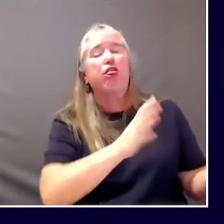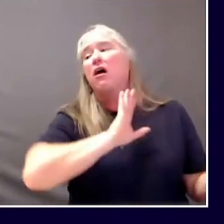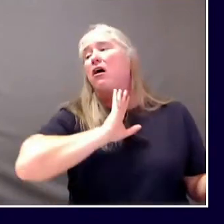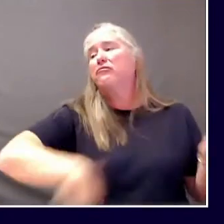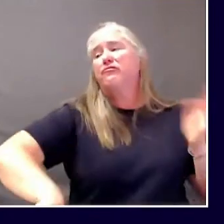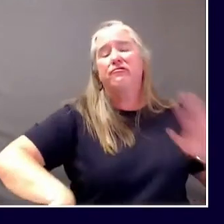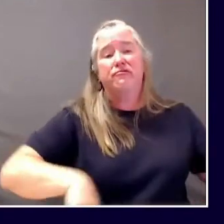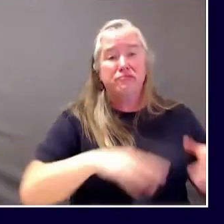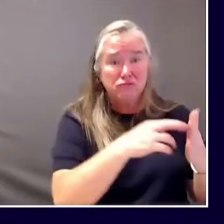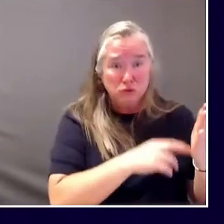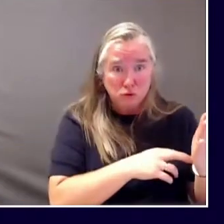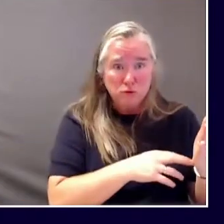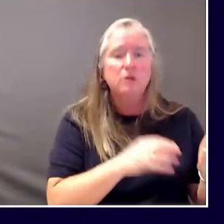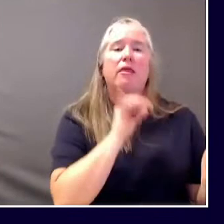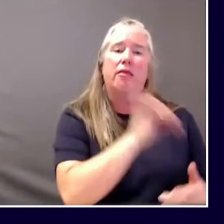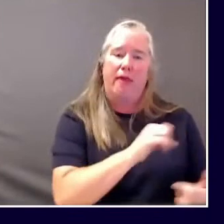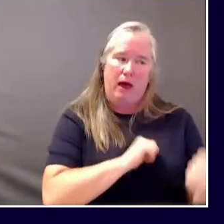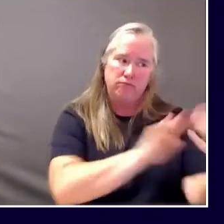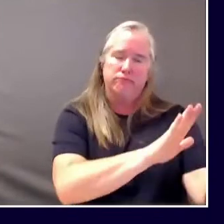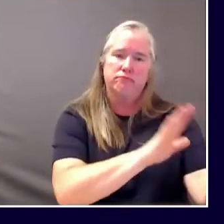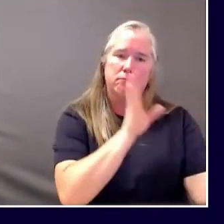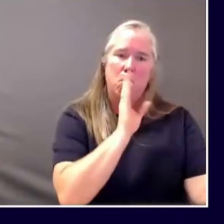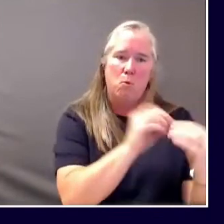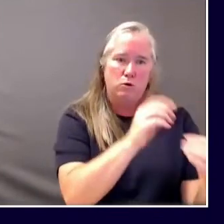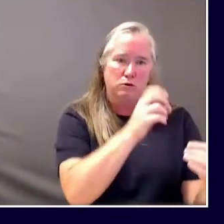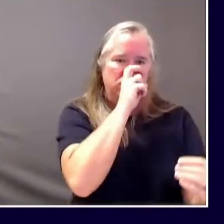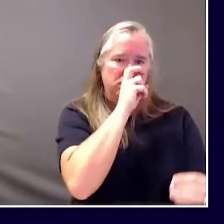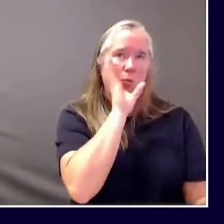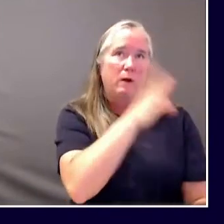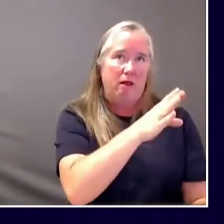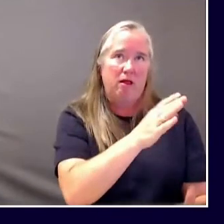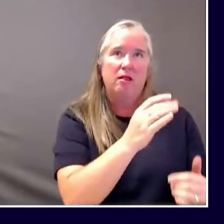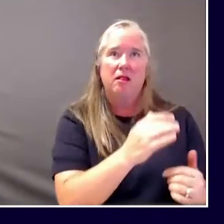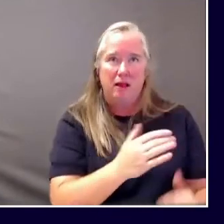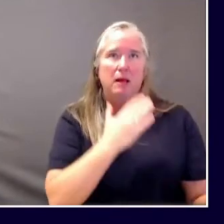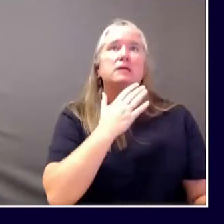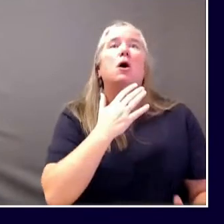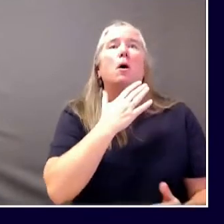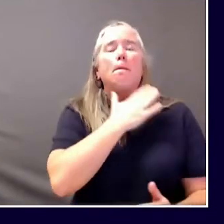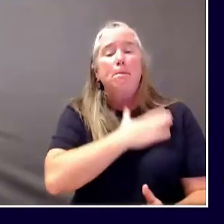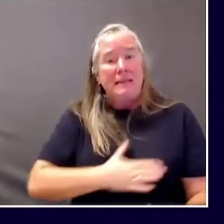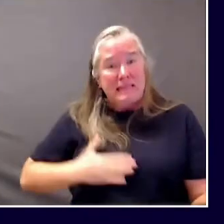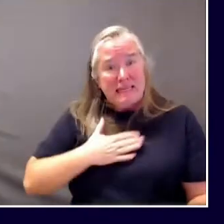follow these guidelines and